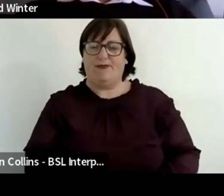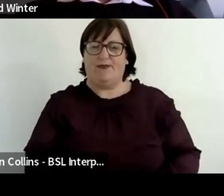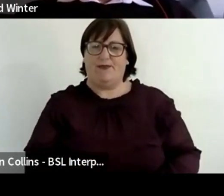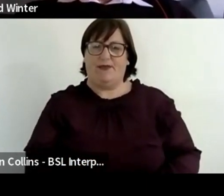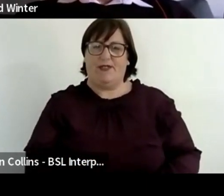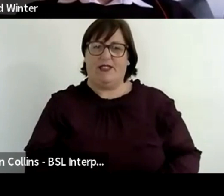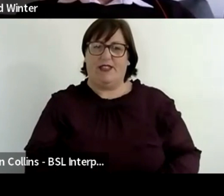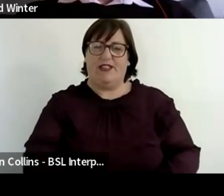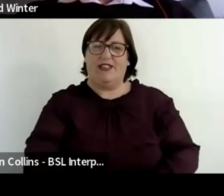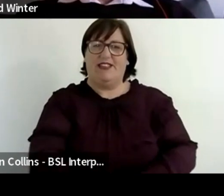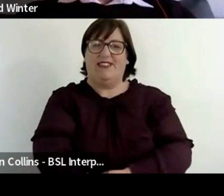On track, I get it!